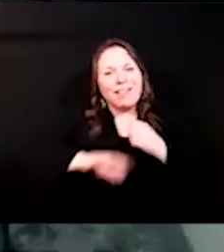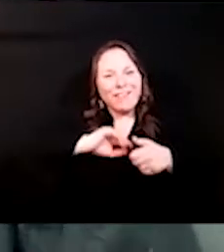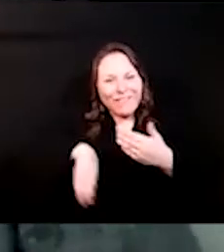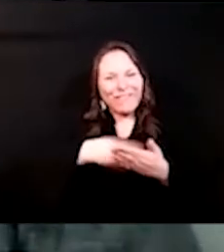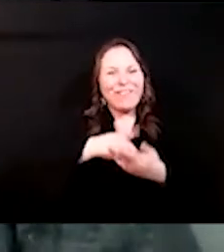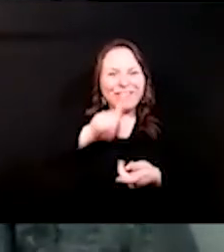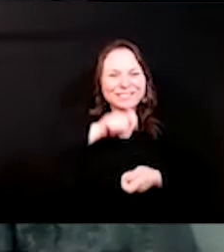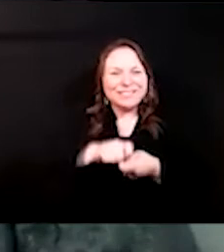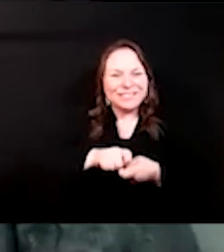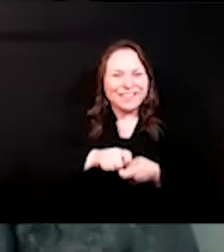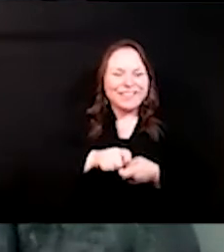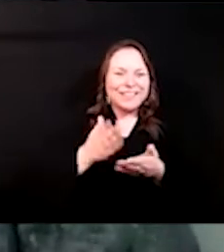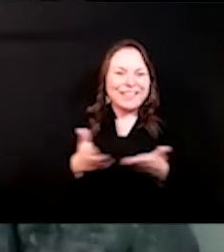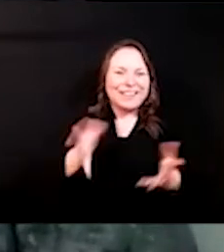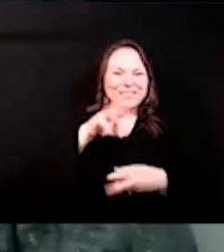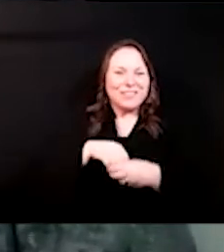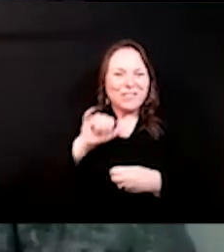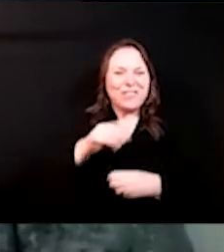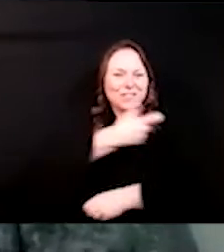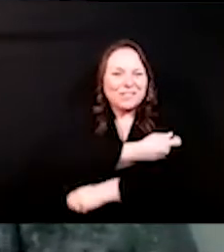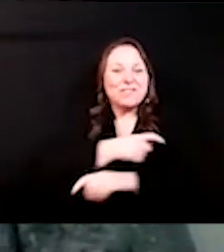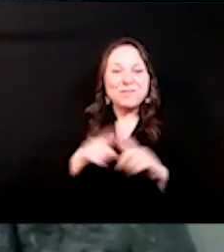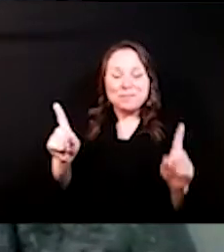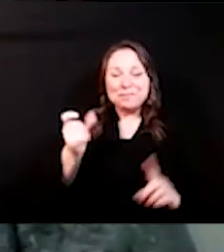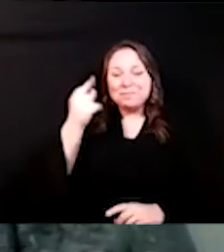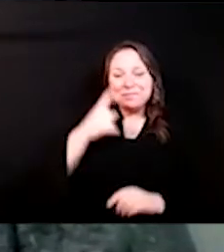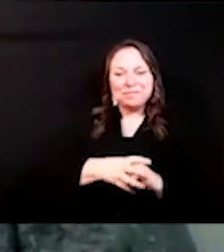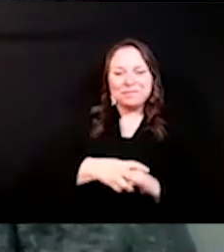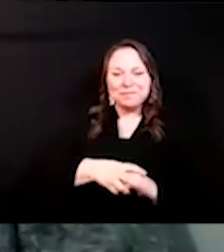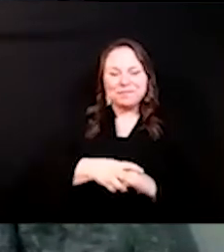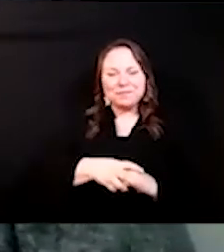TIME TO WALK THROUGH ALL OF THE EXACT INGREDIENTS WITH IN THESE VACCINES, BUT THAT BEING SAID, YOU KNOW, THE FOOD AND